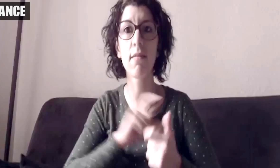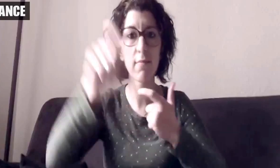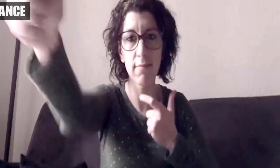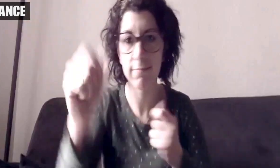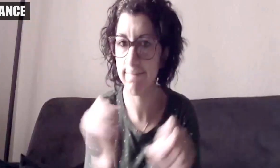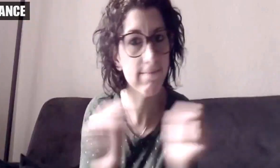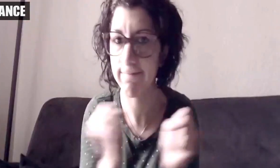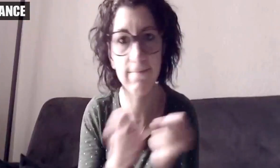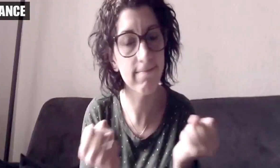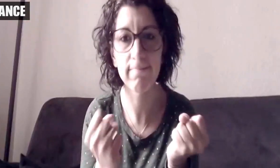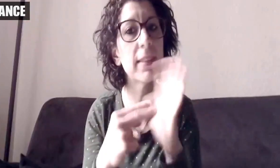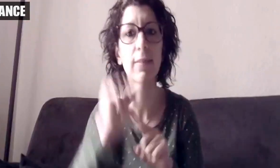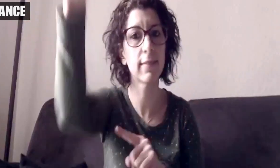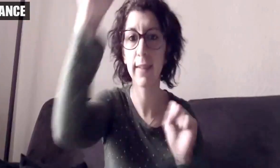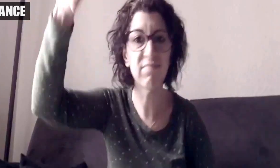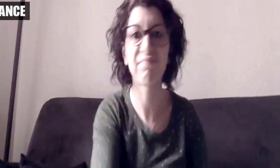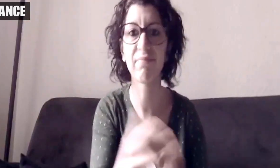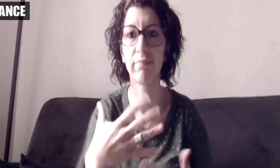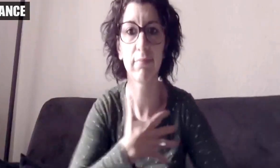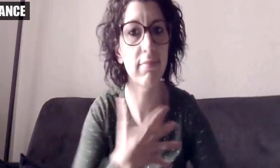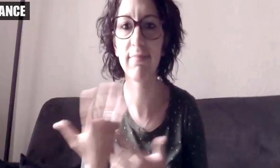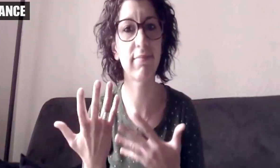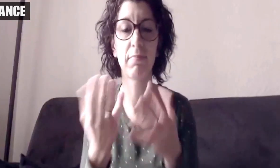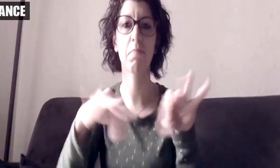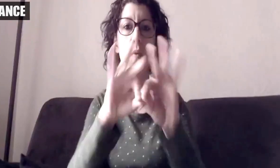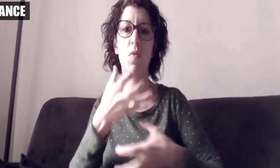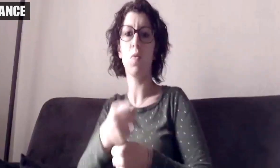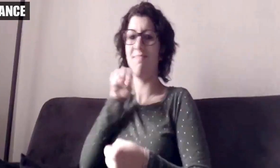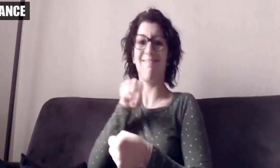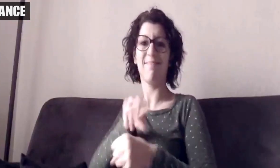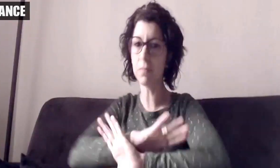If you dont have it, then it will be difficult. Confidence is key.